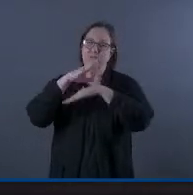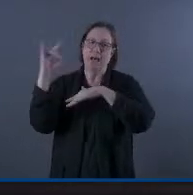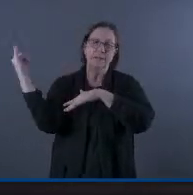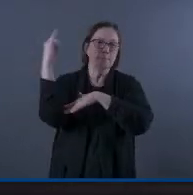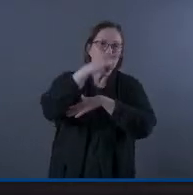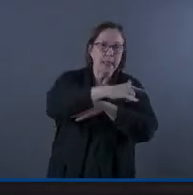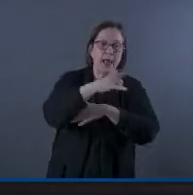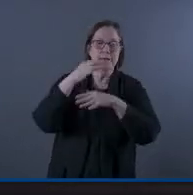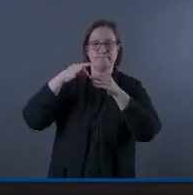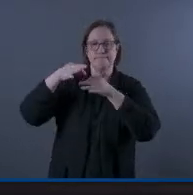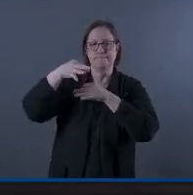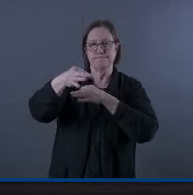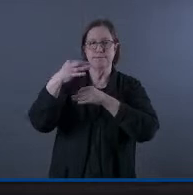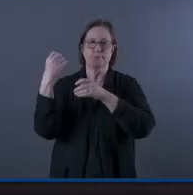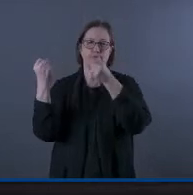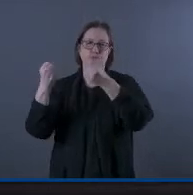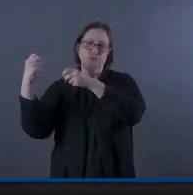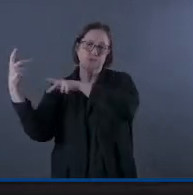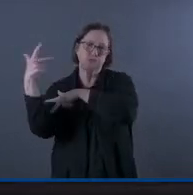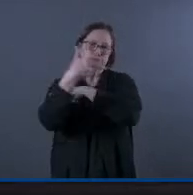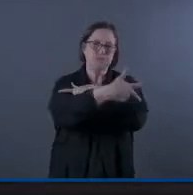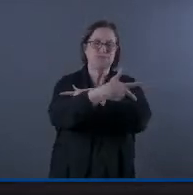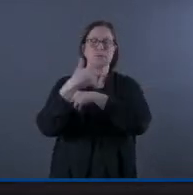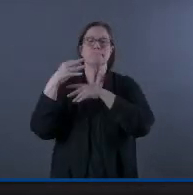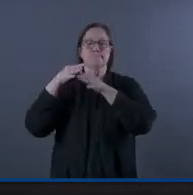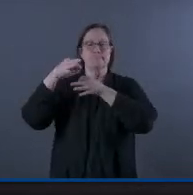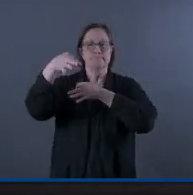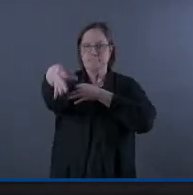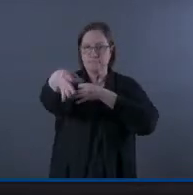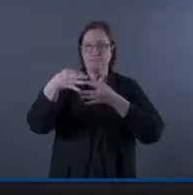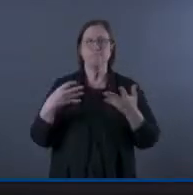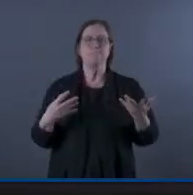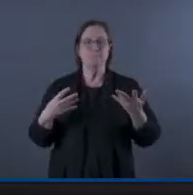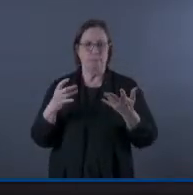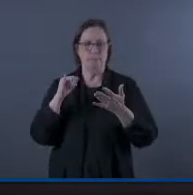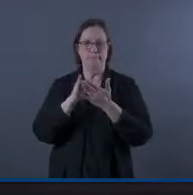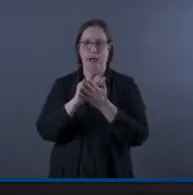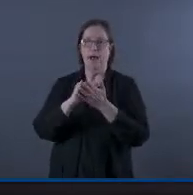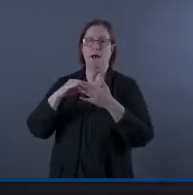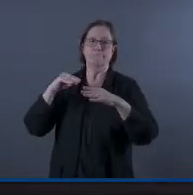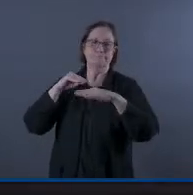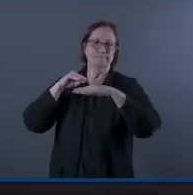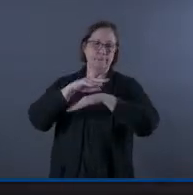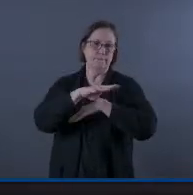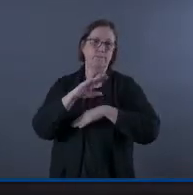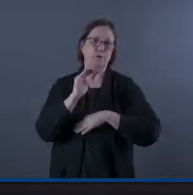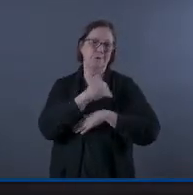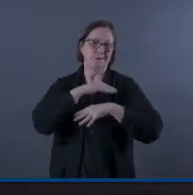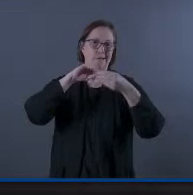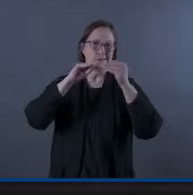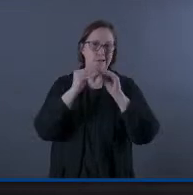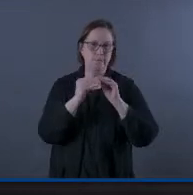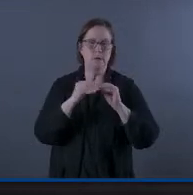of the vaccines out to the West coast here. So that certainly impacted supply as well. At the state level, the state's Department of Health